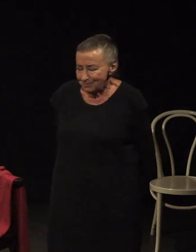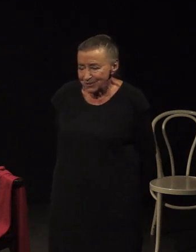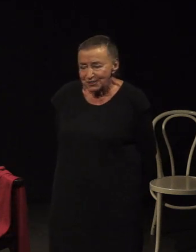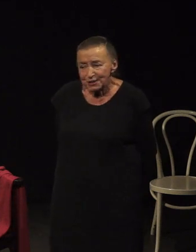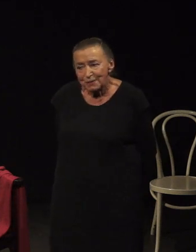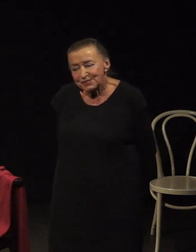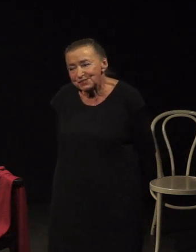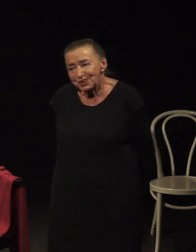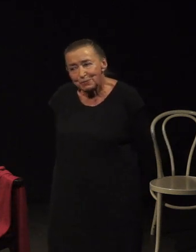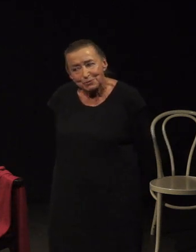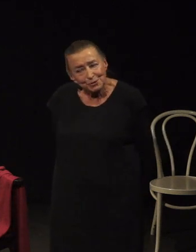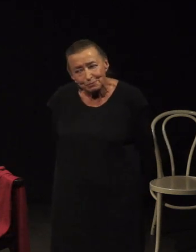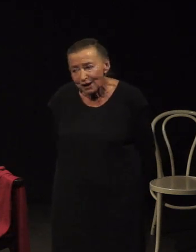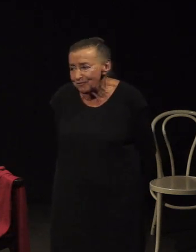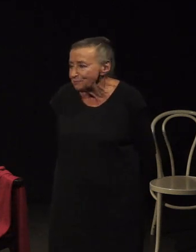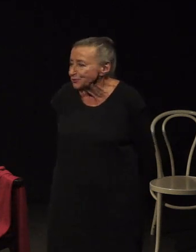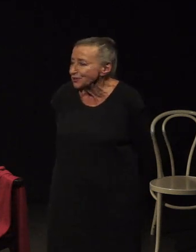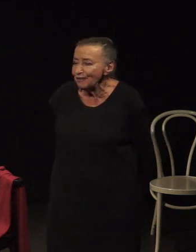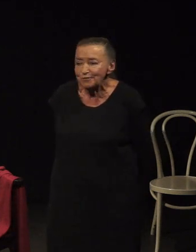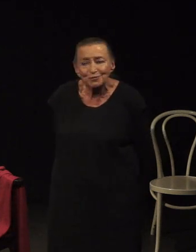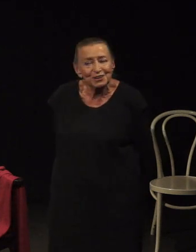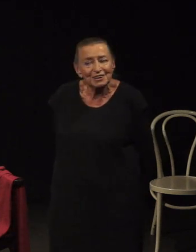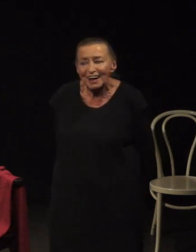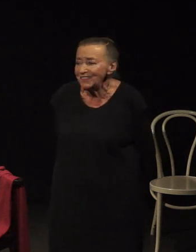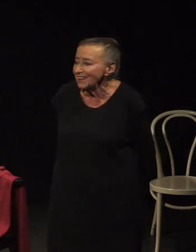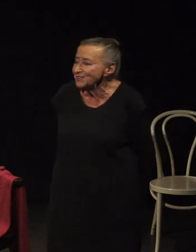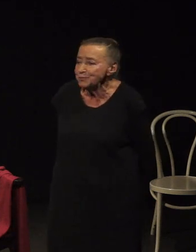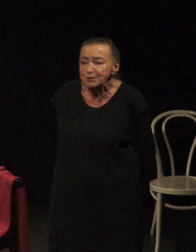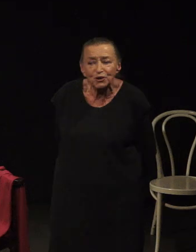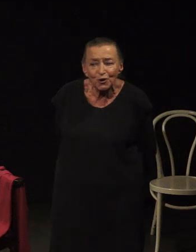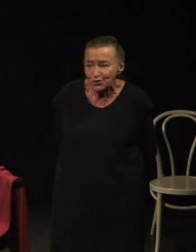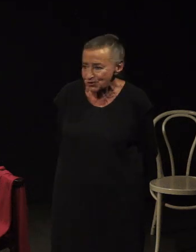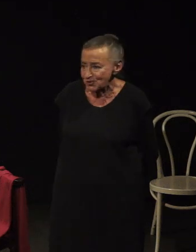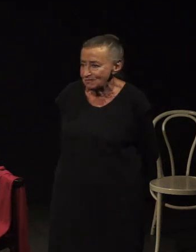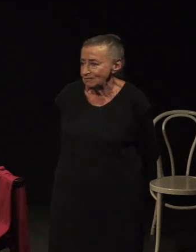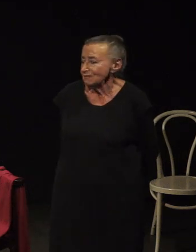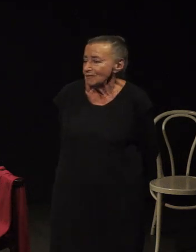Though even without such seasonings, bigos still is first-rate fare.